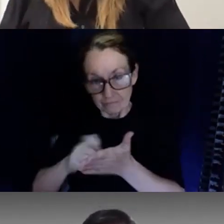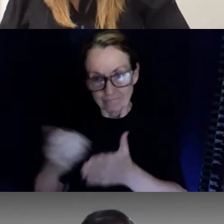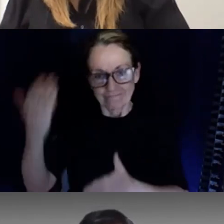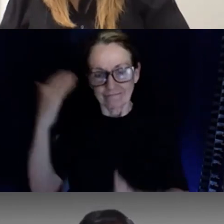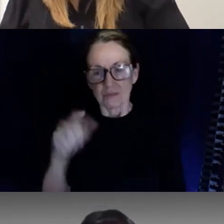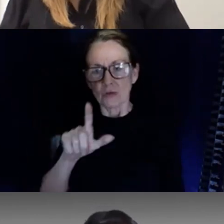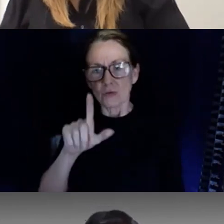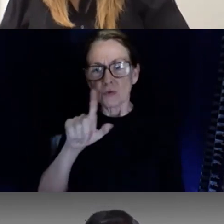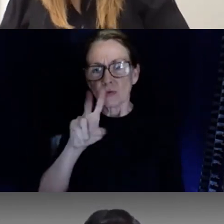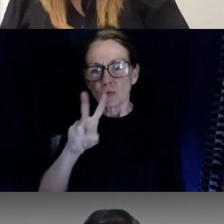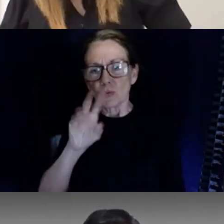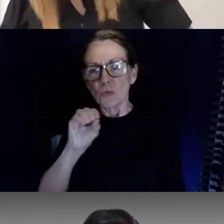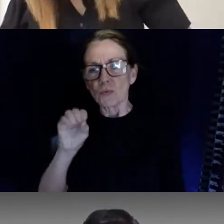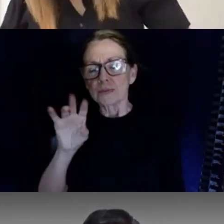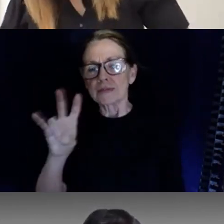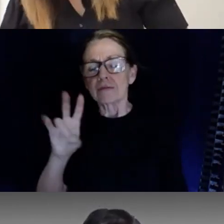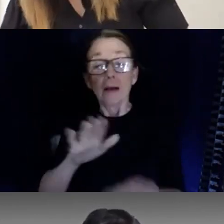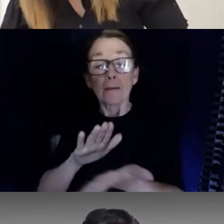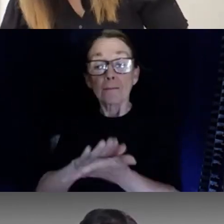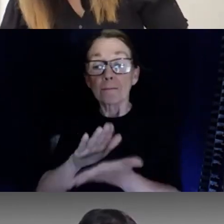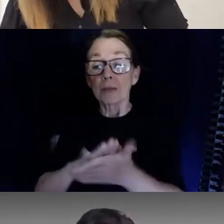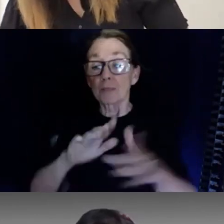THANKS. YEAH, WE GOT THIS SURVEY FROM PROFESSOR SADLER FROM CALIFORNIA.